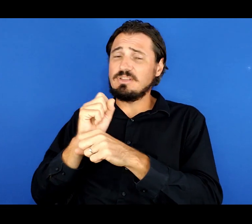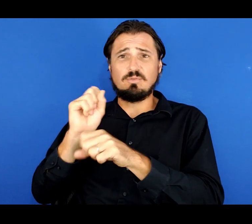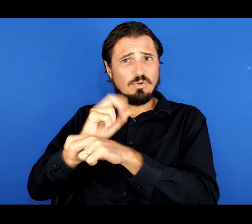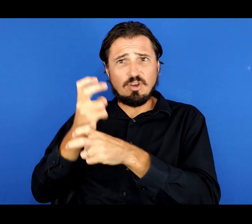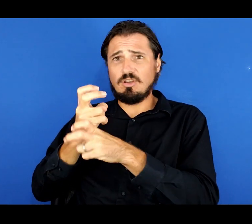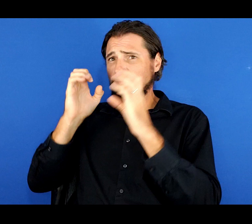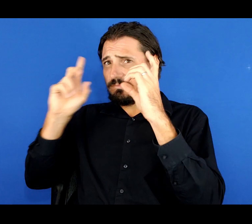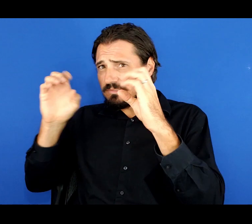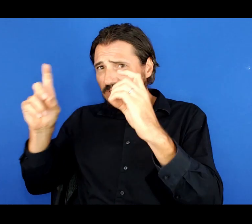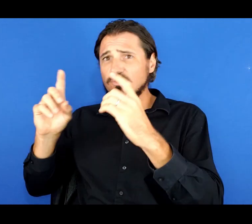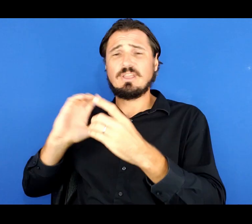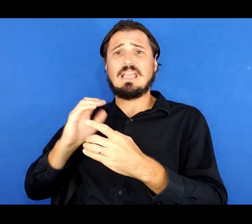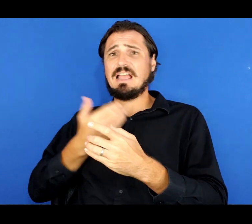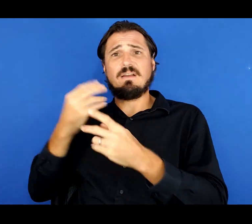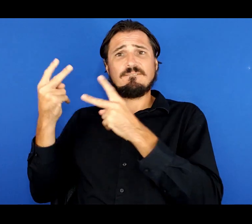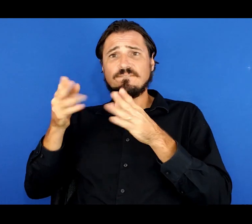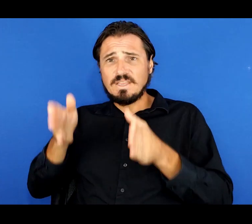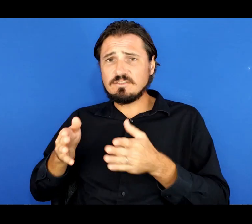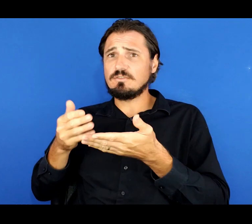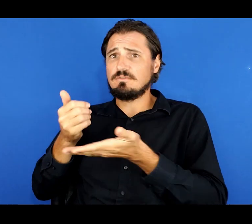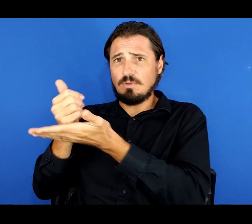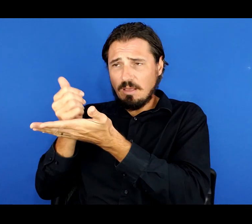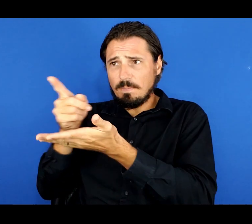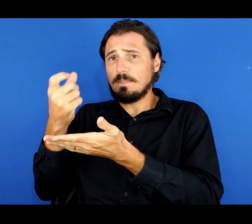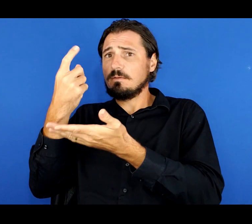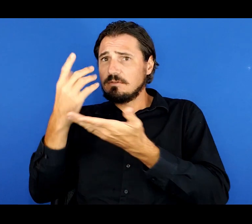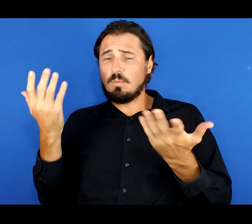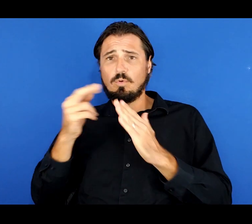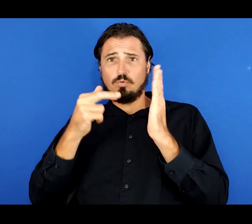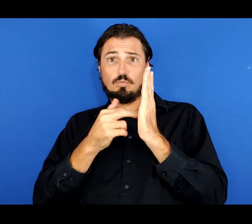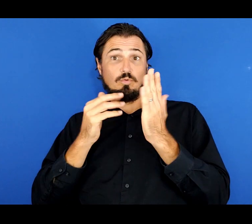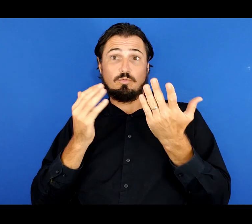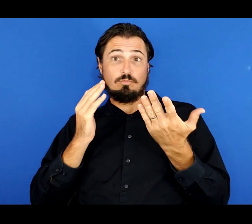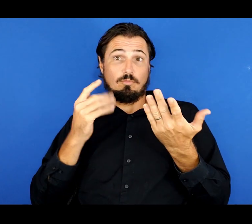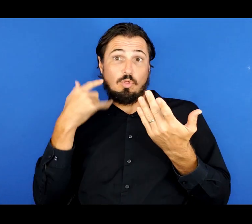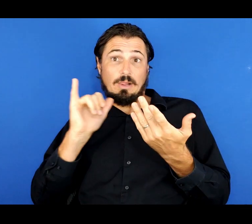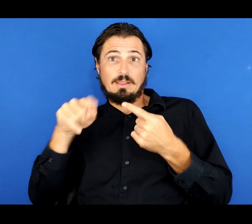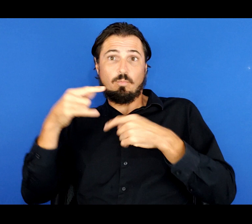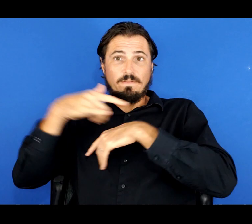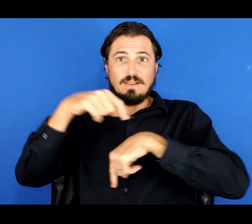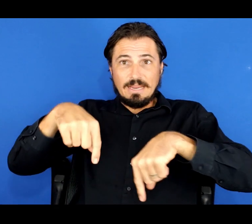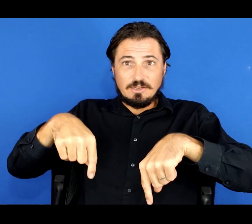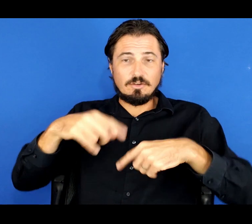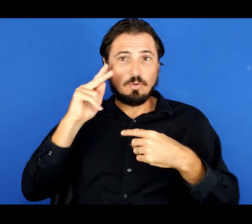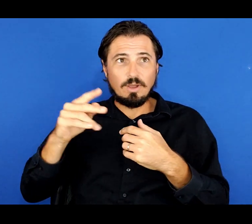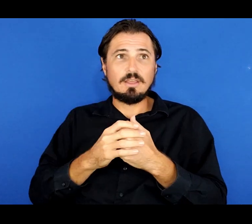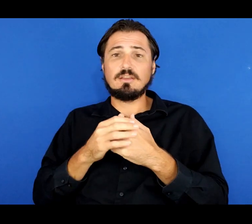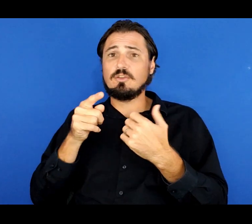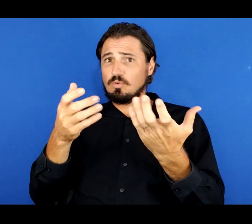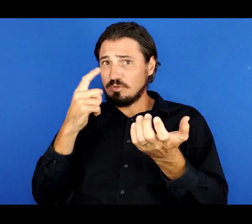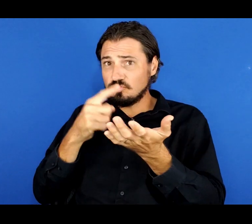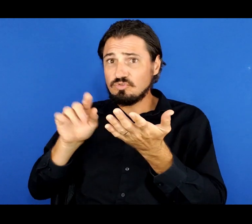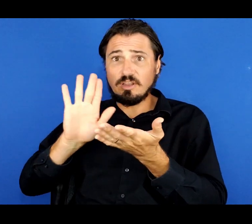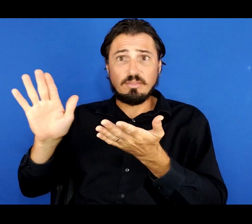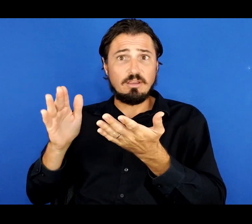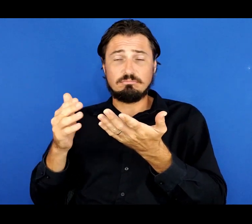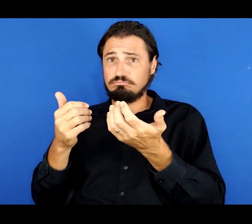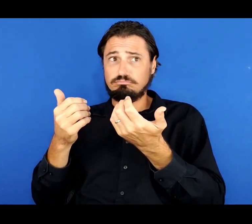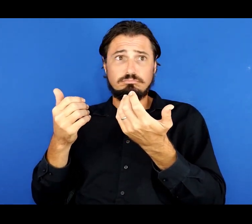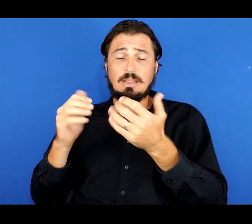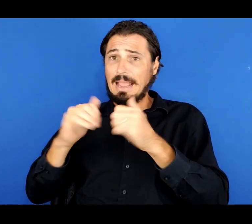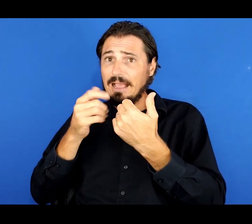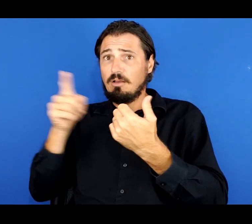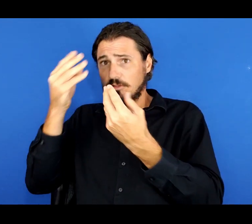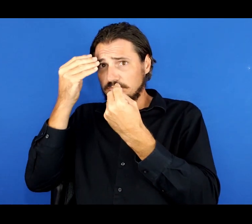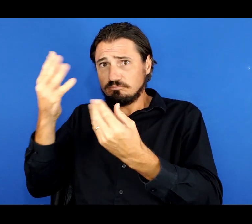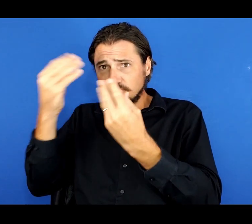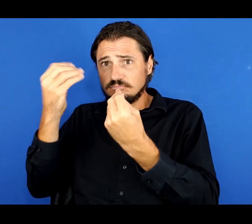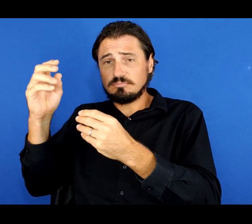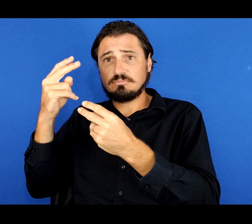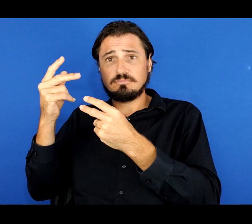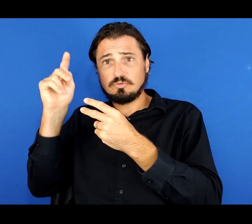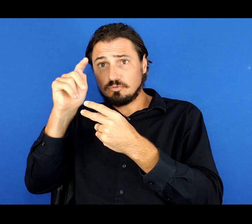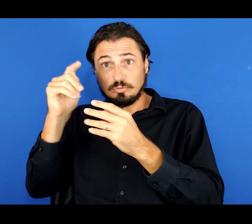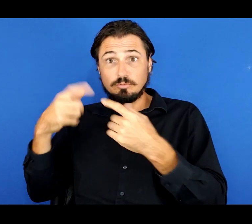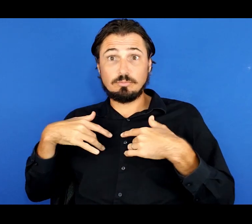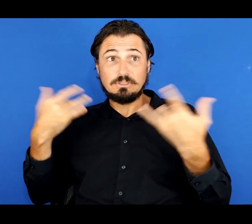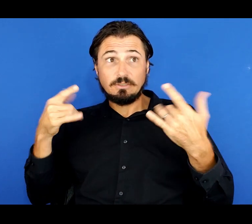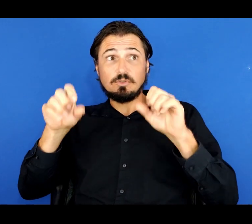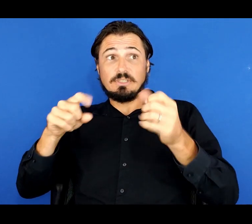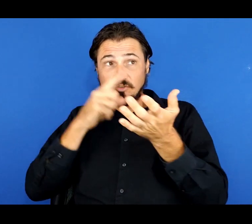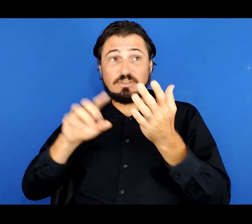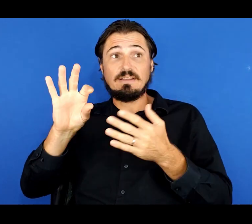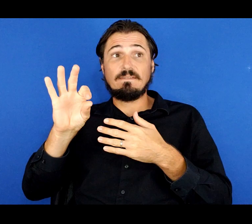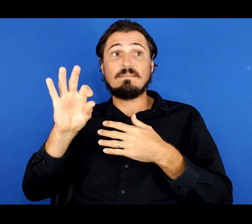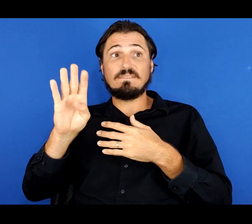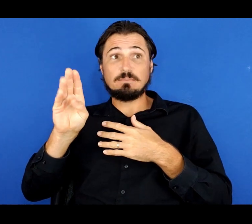expectations through their call center and marketing efforts. To view KVB’s latest campaign, please visit their official Facebook page at facebook.com/kauaivisitorsbureau